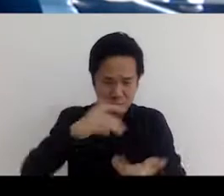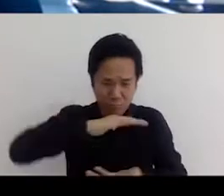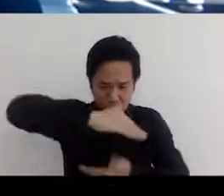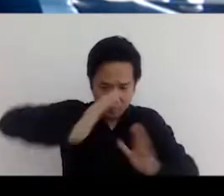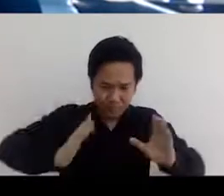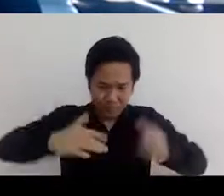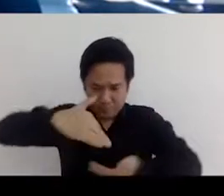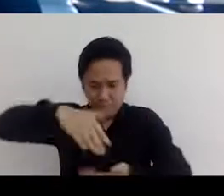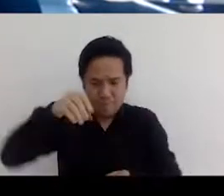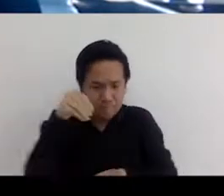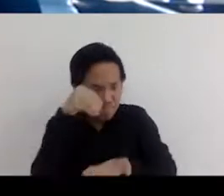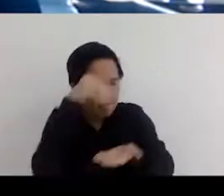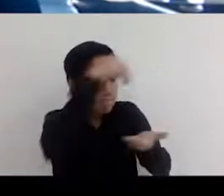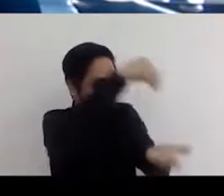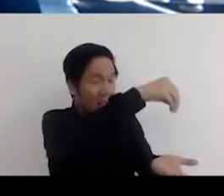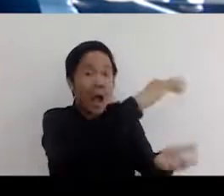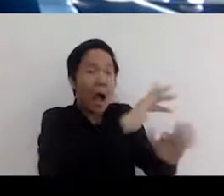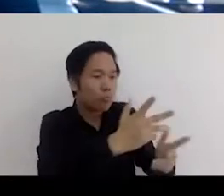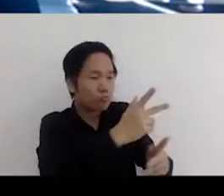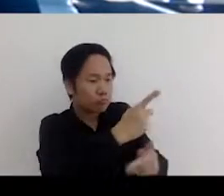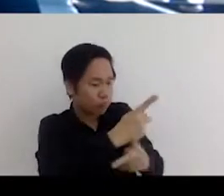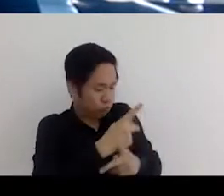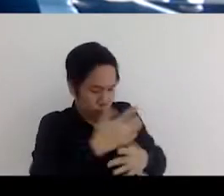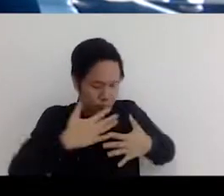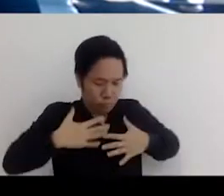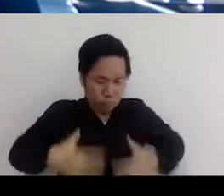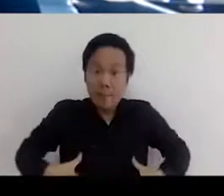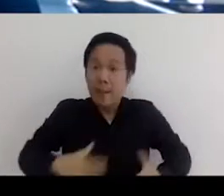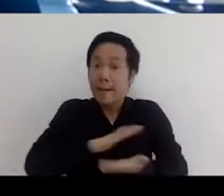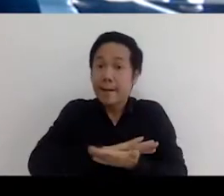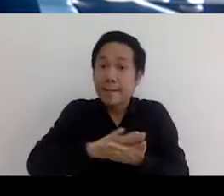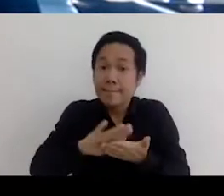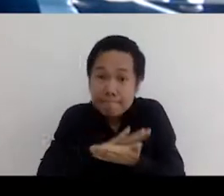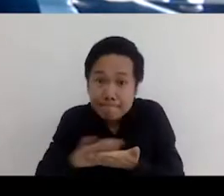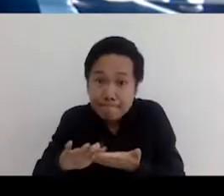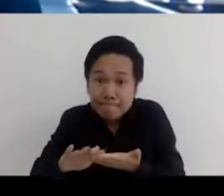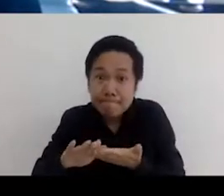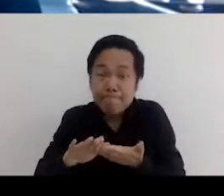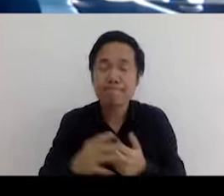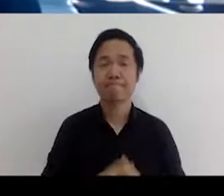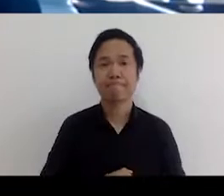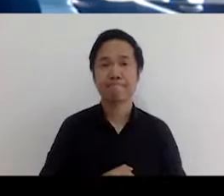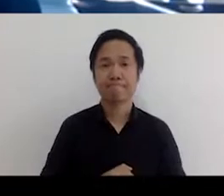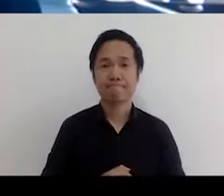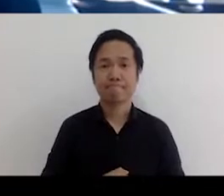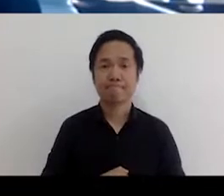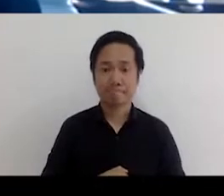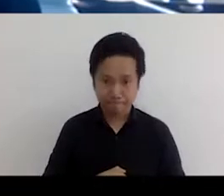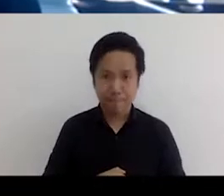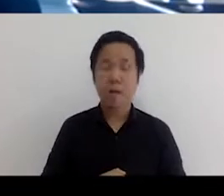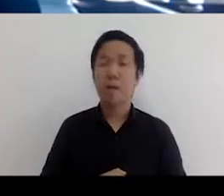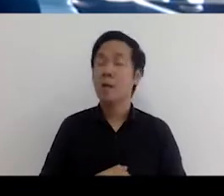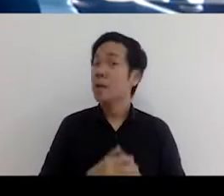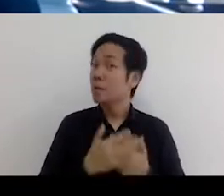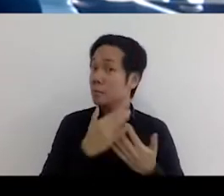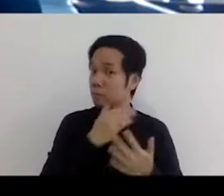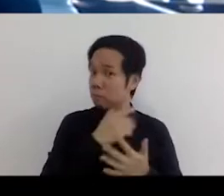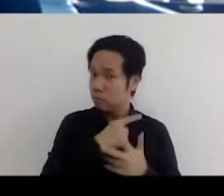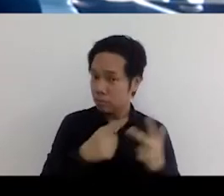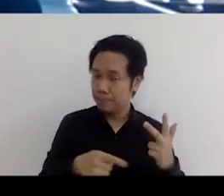First of all, all the daily press briefings that are done by the Ministry of Health, now, are also with sign language